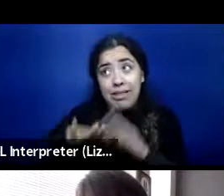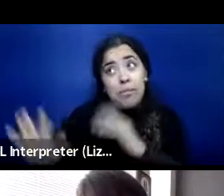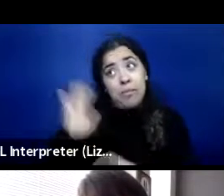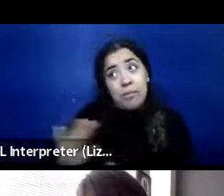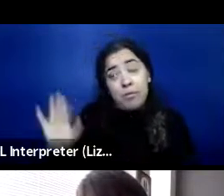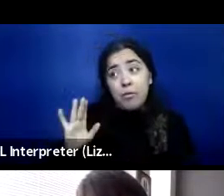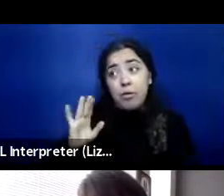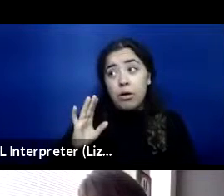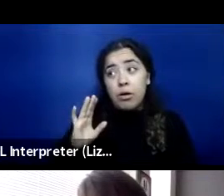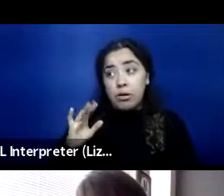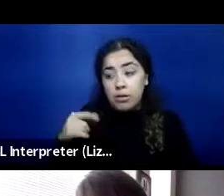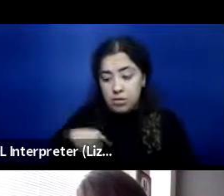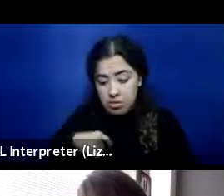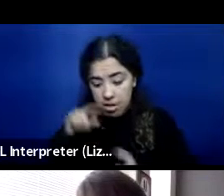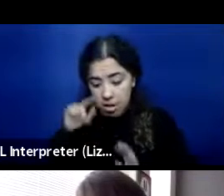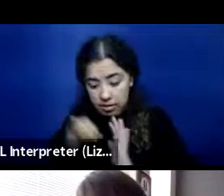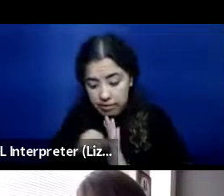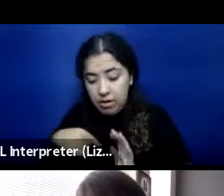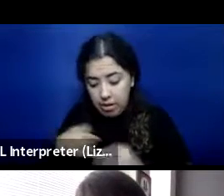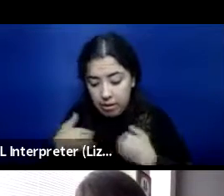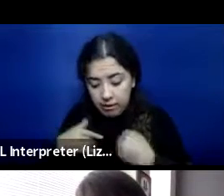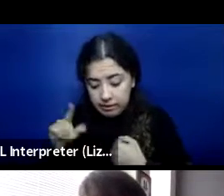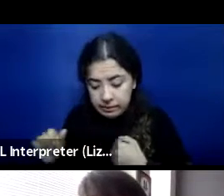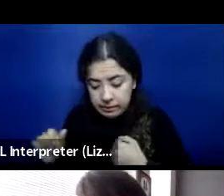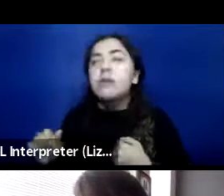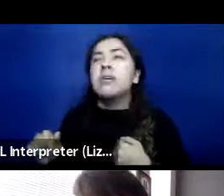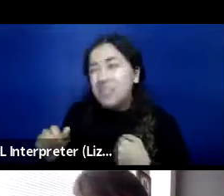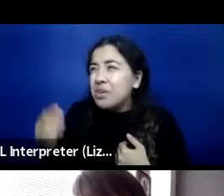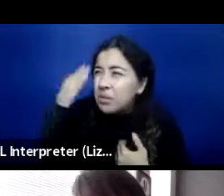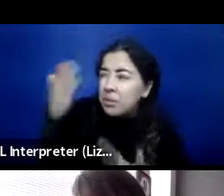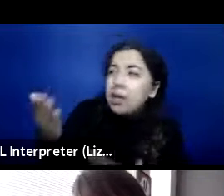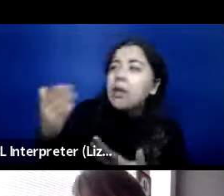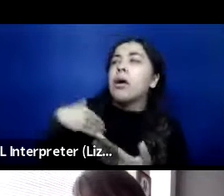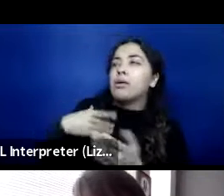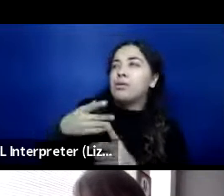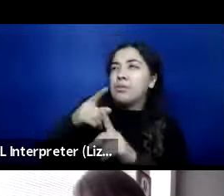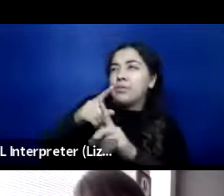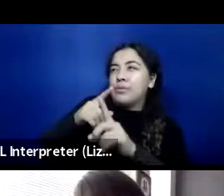especially in the states where it's difficult to ask an employee that,